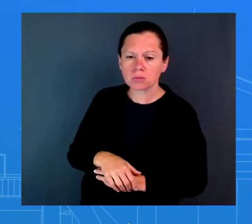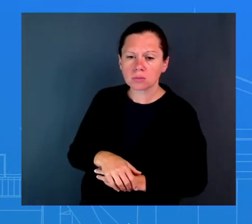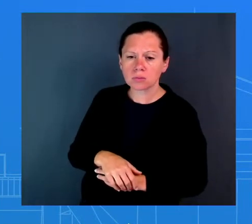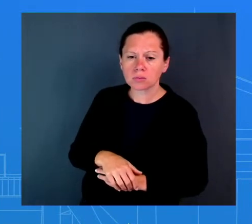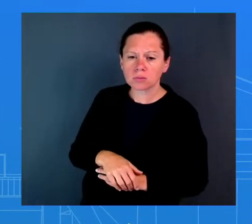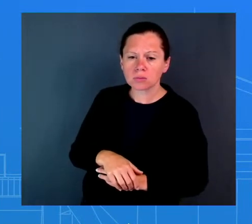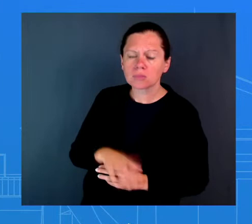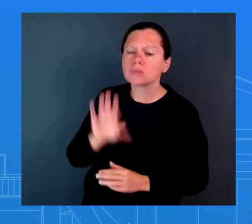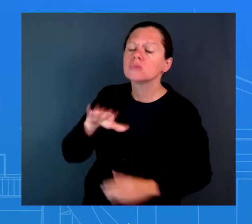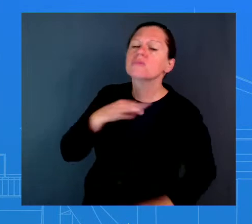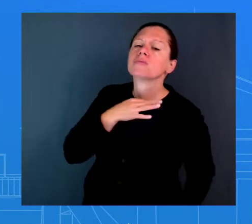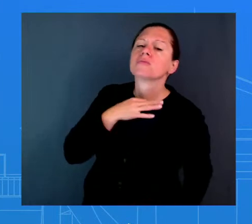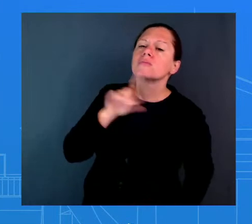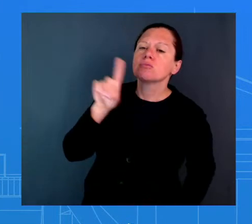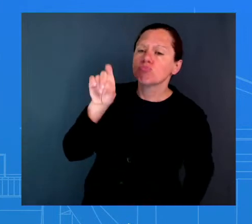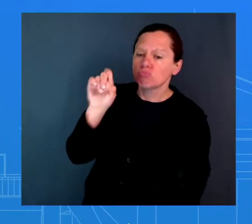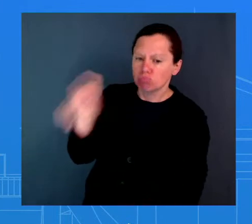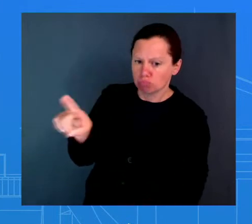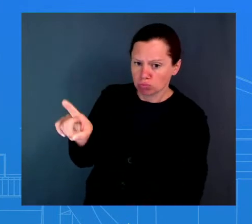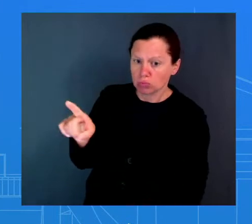and speaking with the company executives?